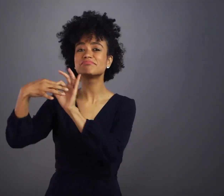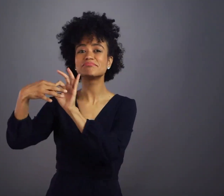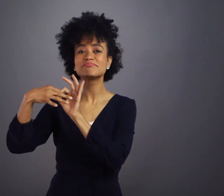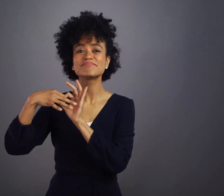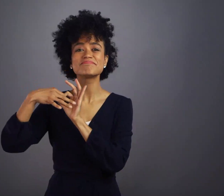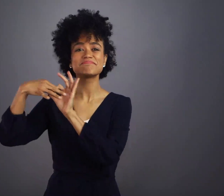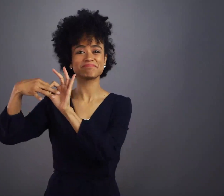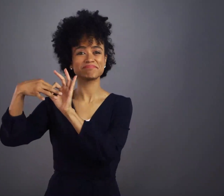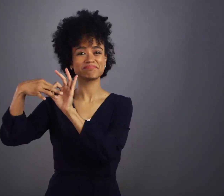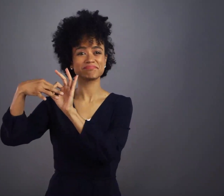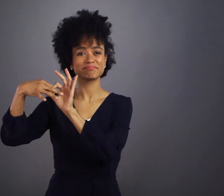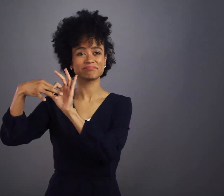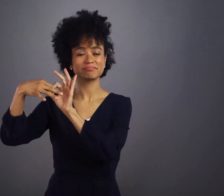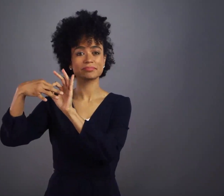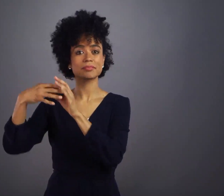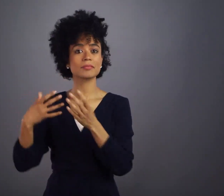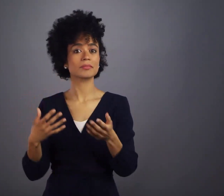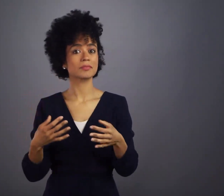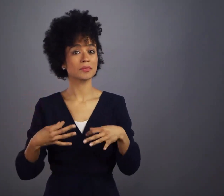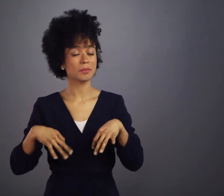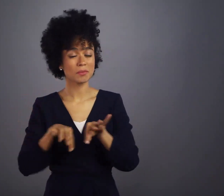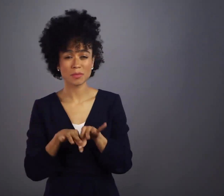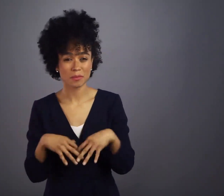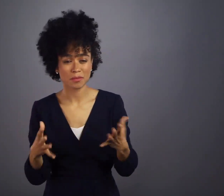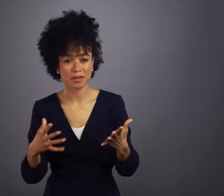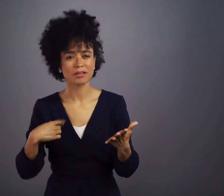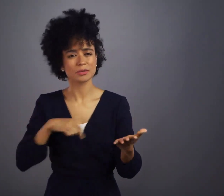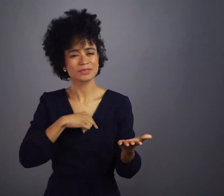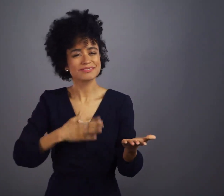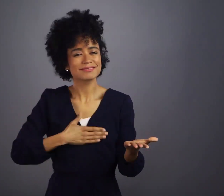as soon as we are willing and honest enough to try.